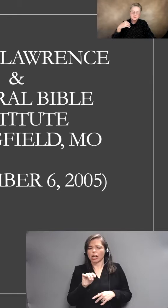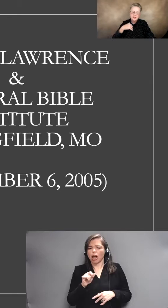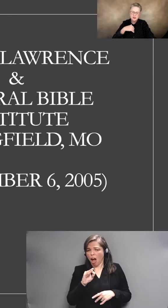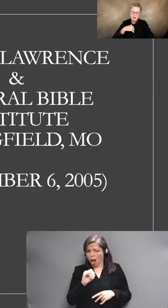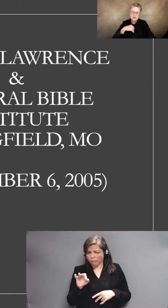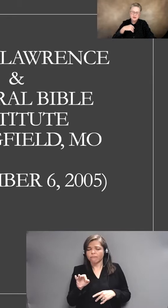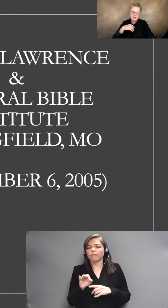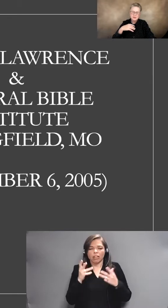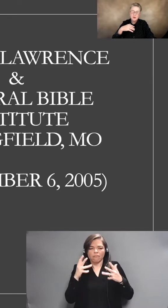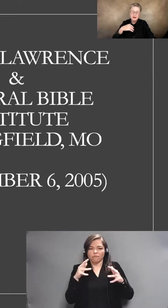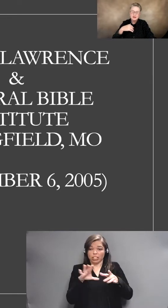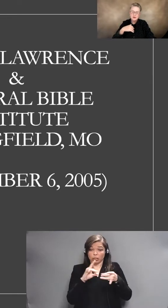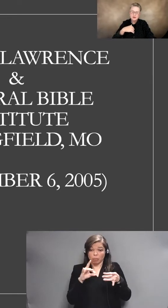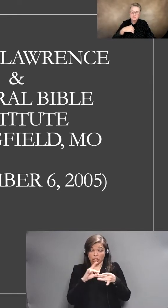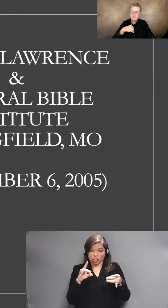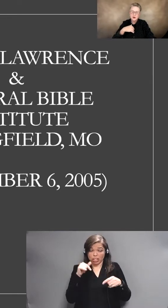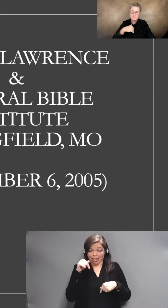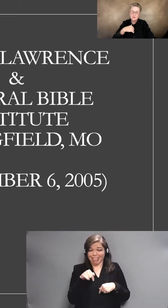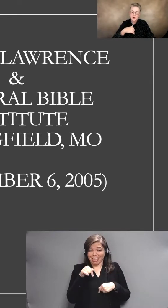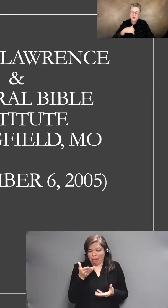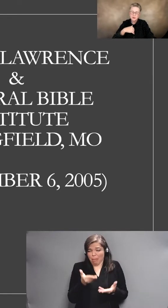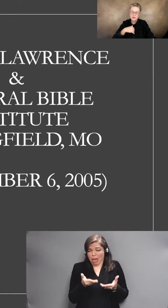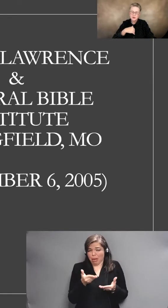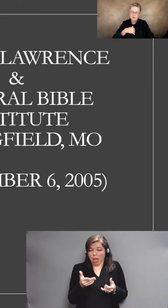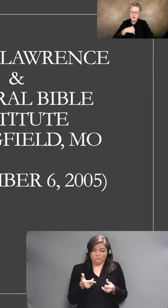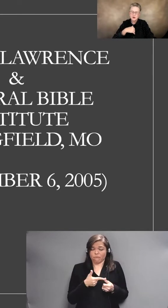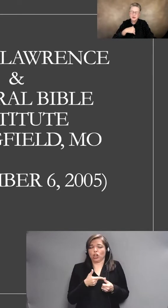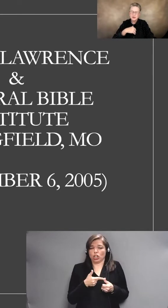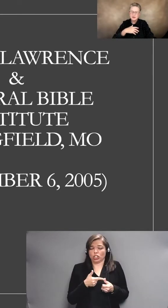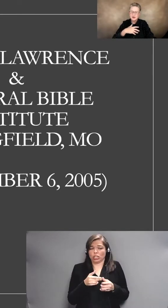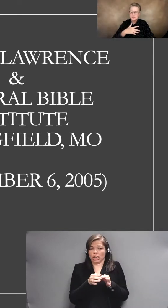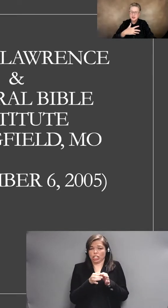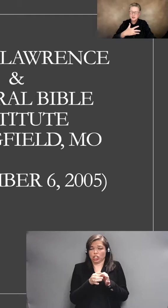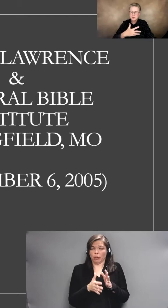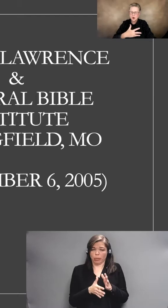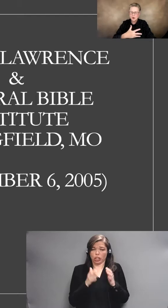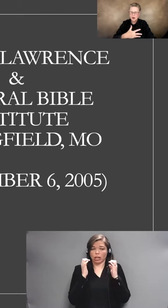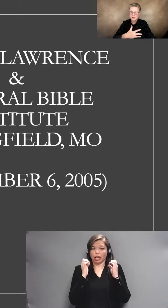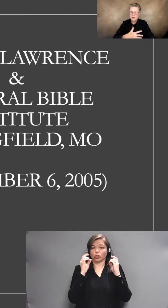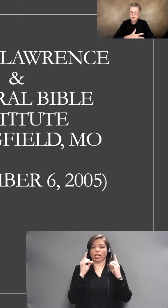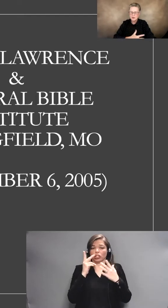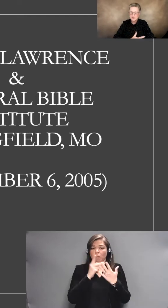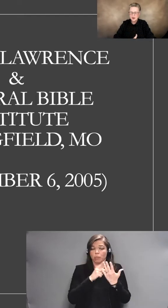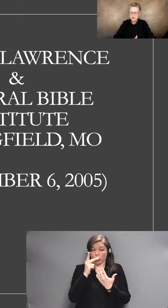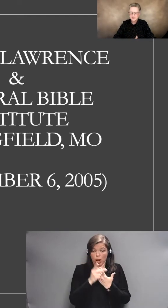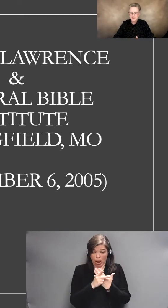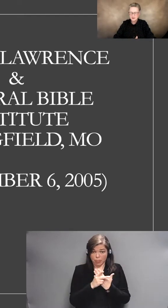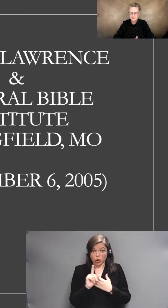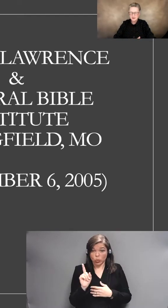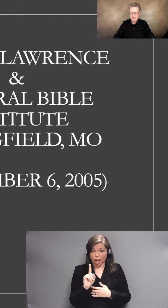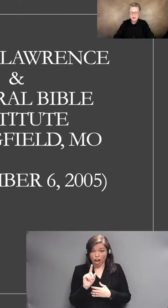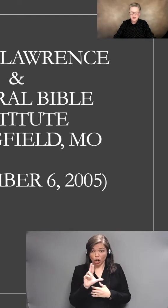mentioned that this might have been the very first interpreter education program in the United States